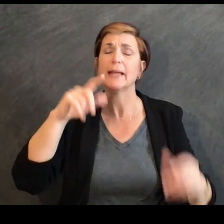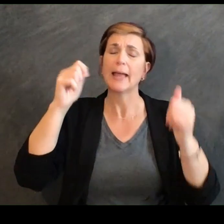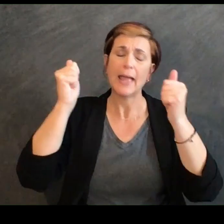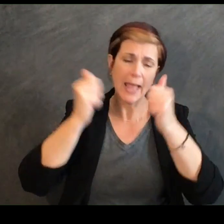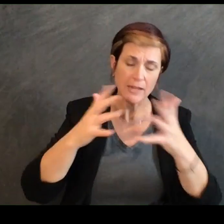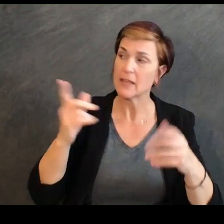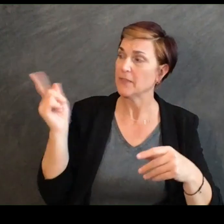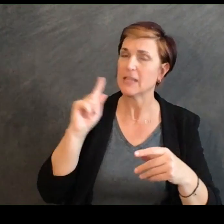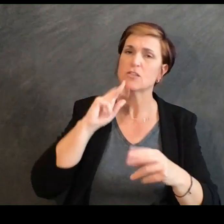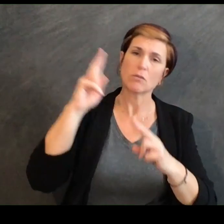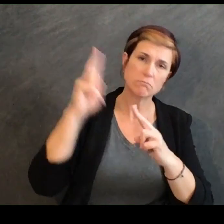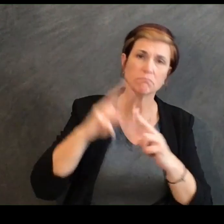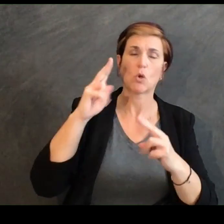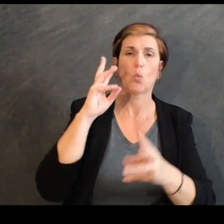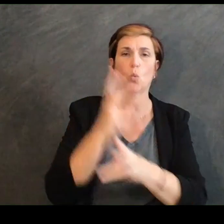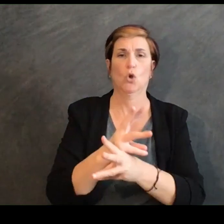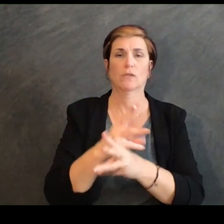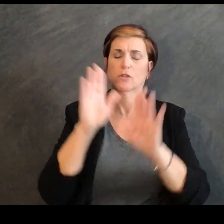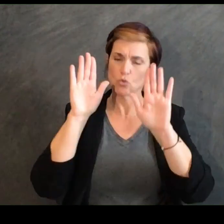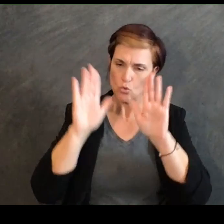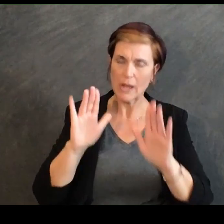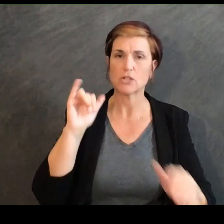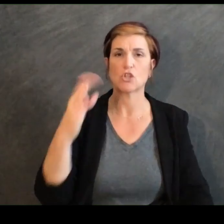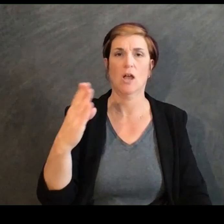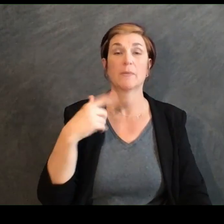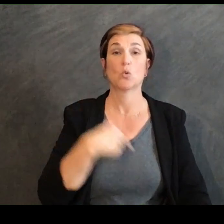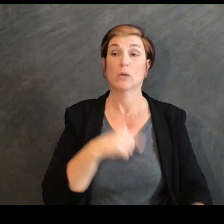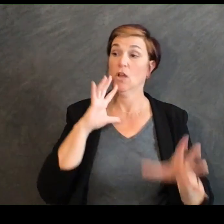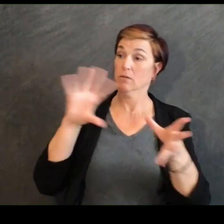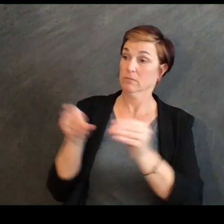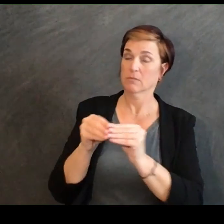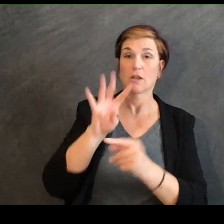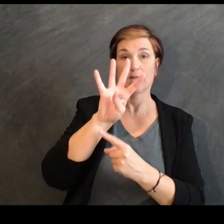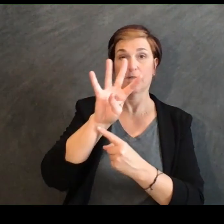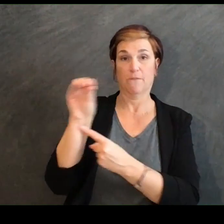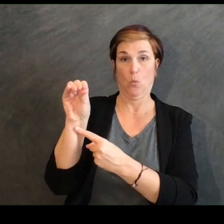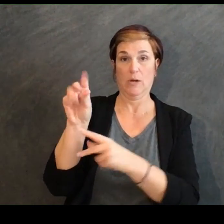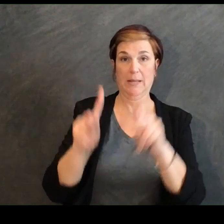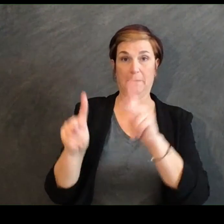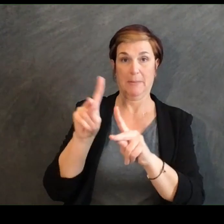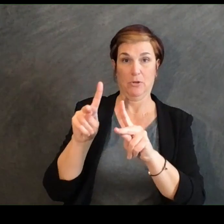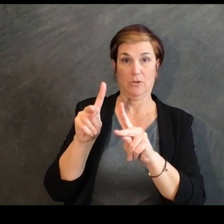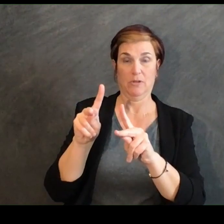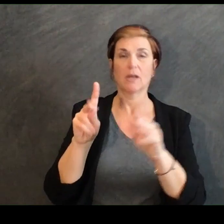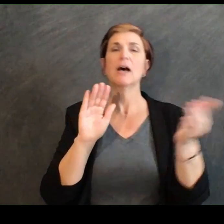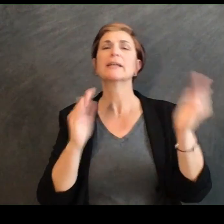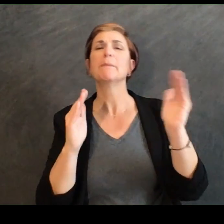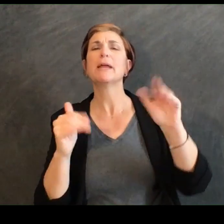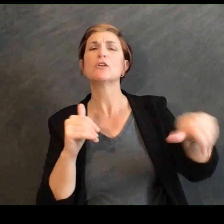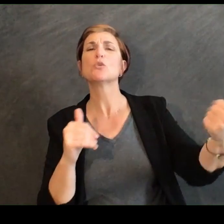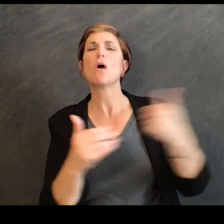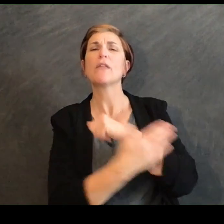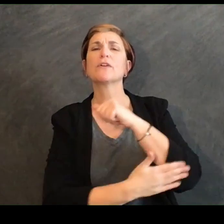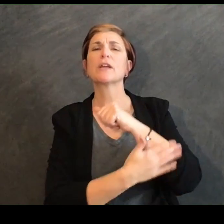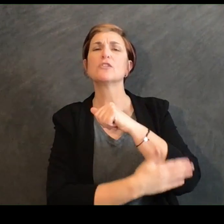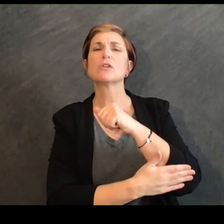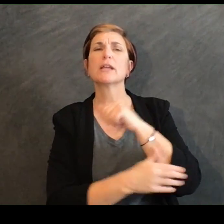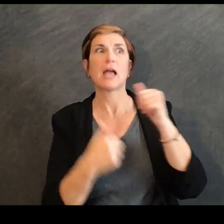the world we're doing a great job and we have 40 people right now 40 compare that with other countries that have many many times that amount and one